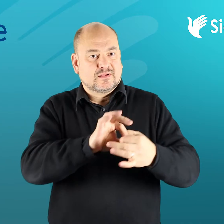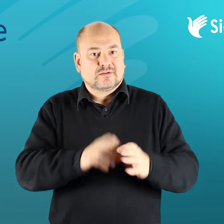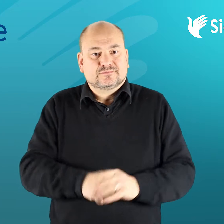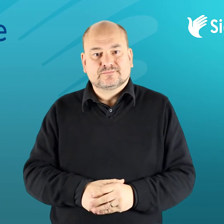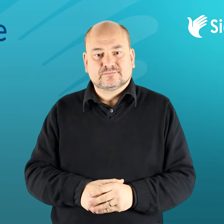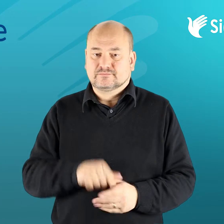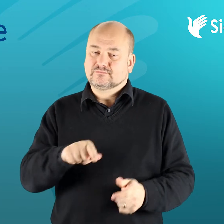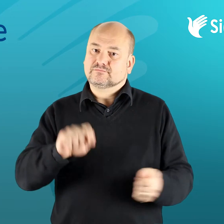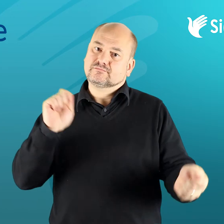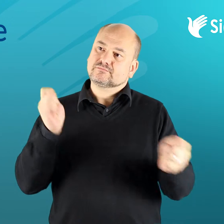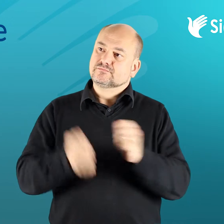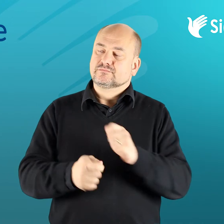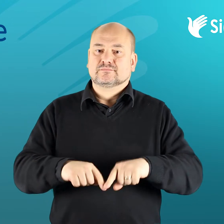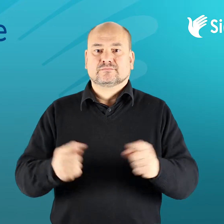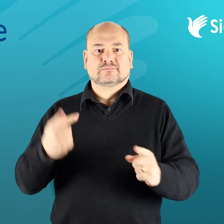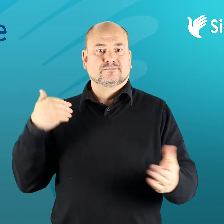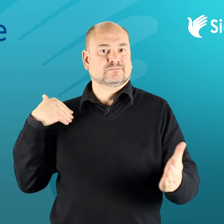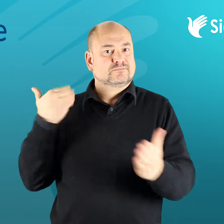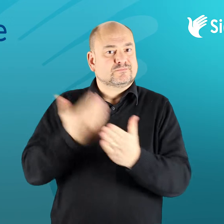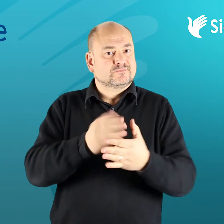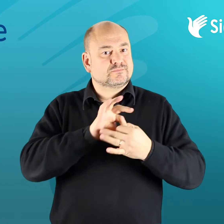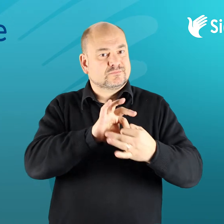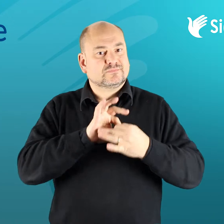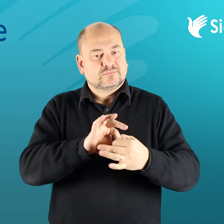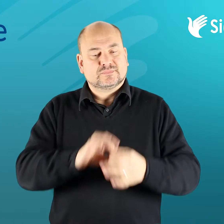revolutionising the way deaf BSL users can interact with them.